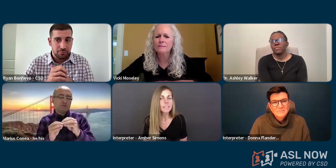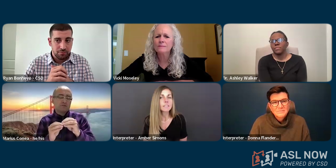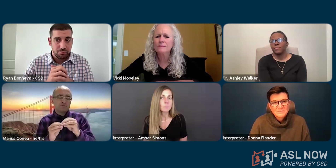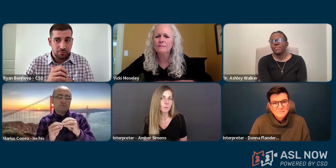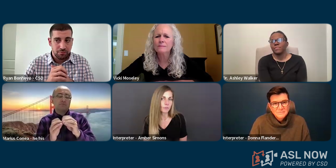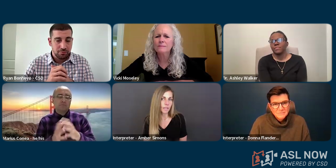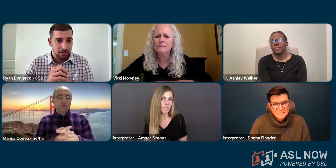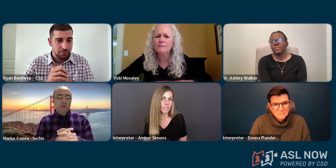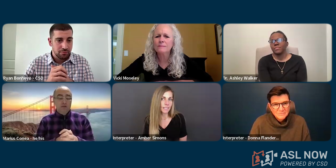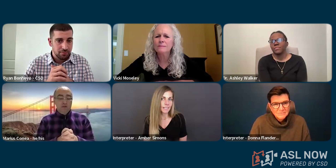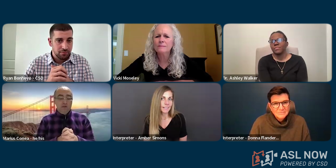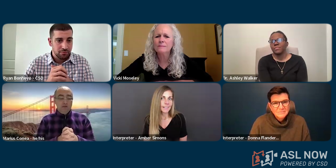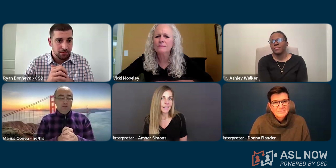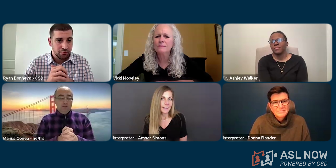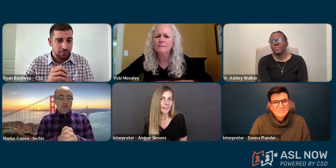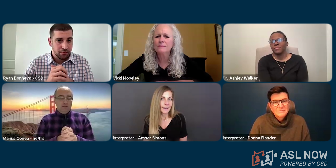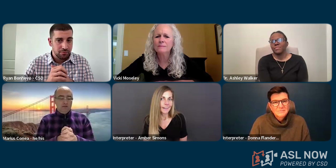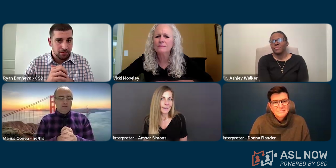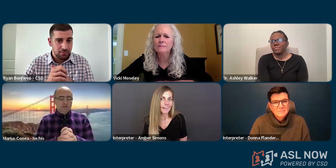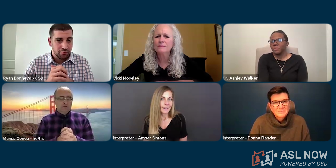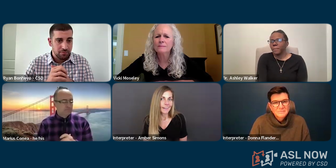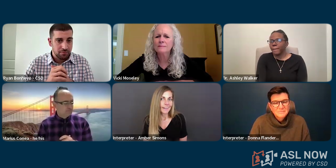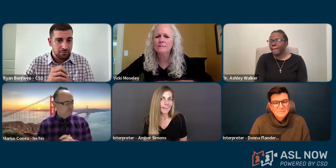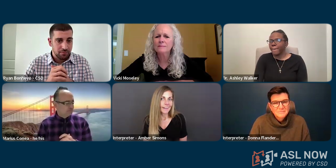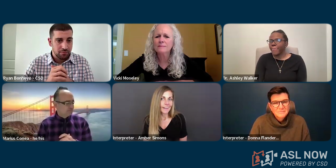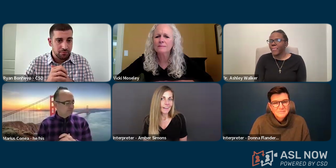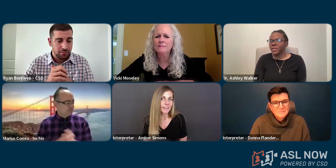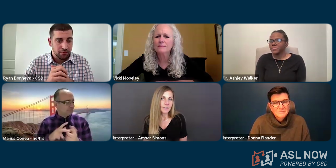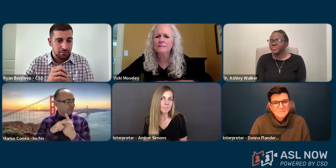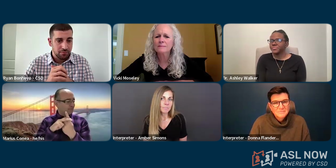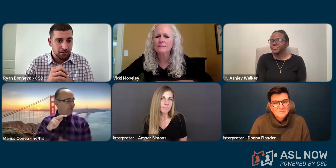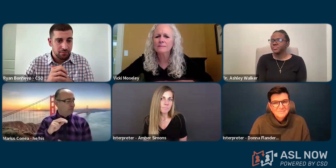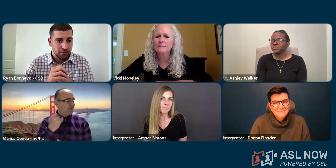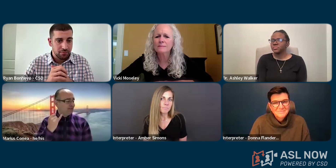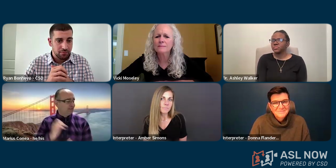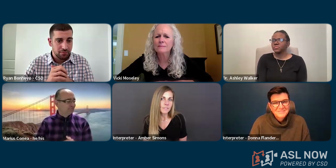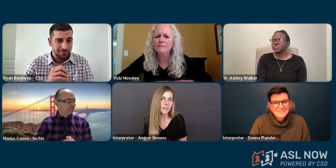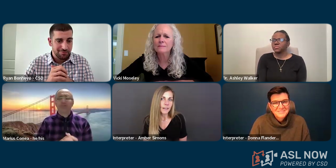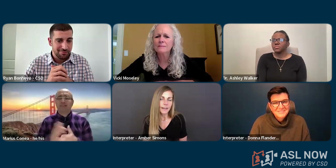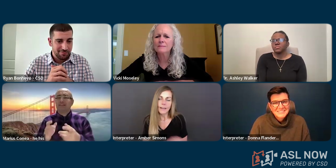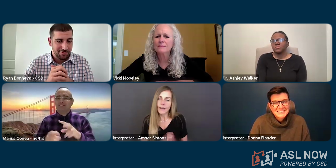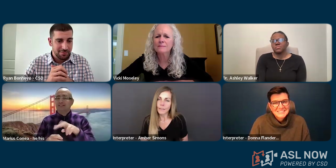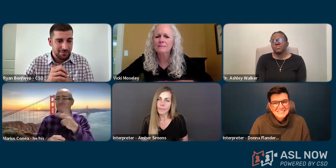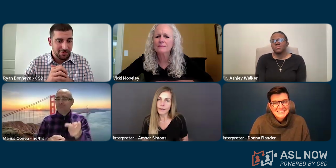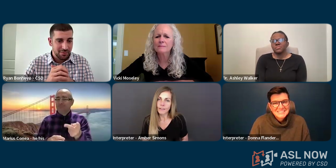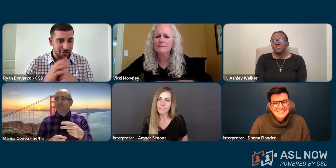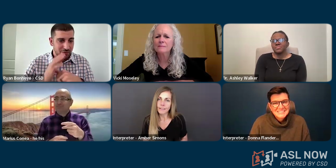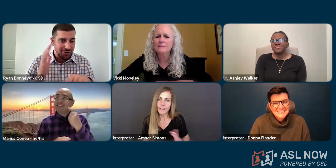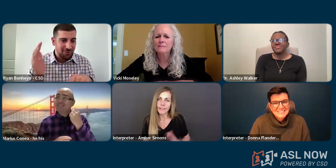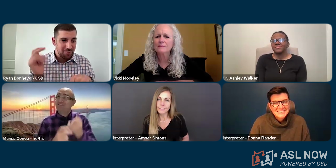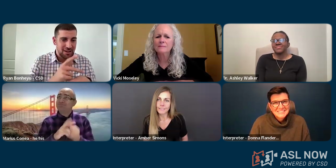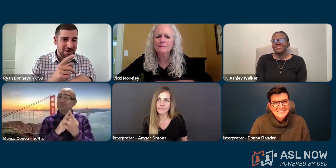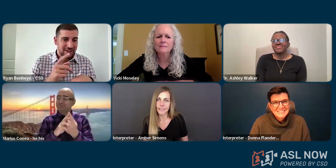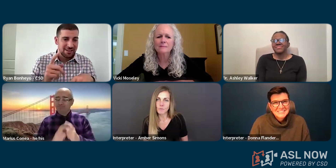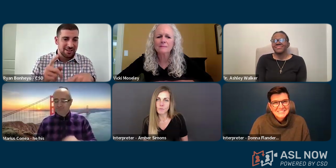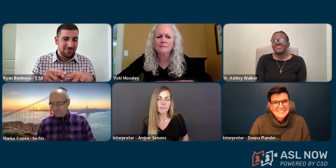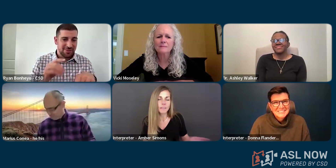It's improving. I had a thought and it's escaped me.